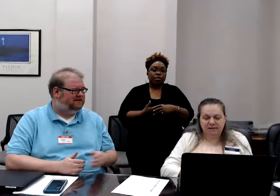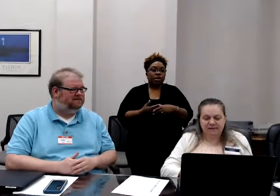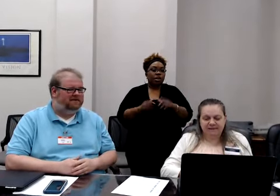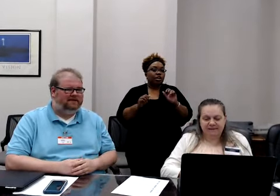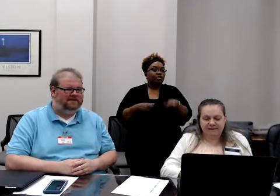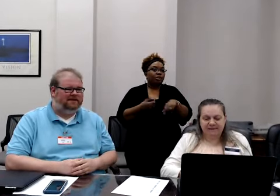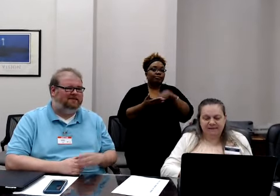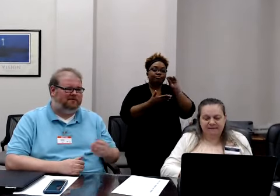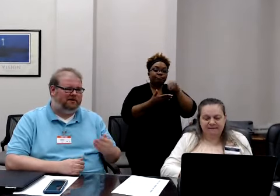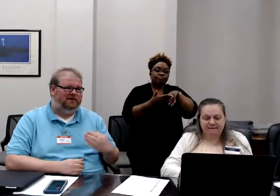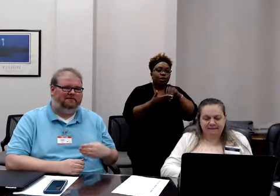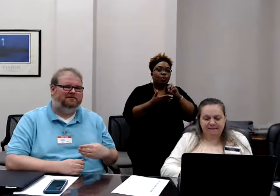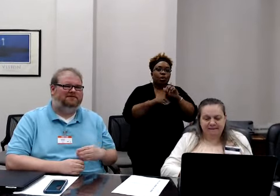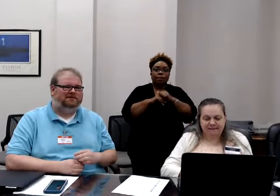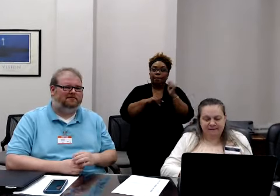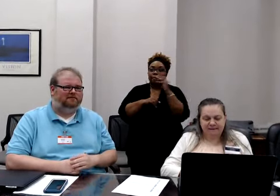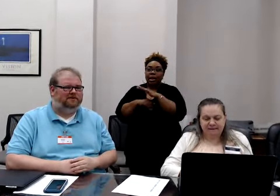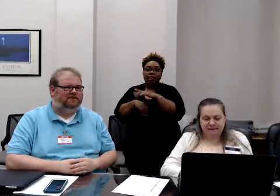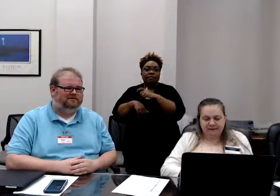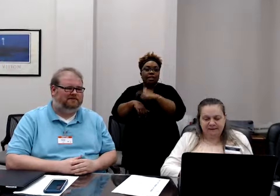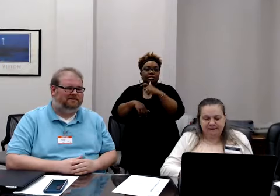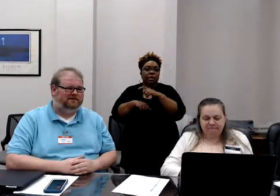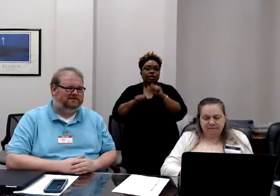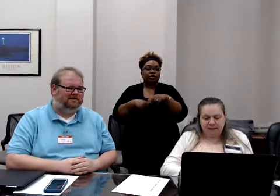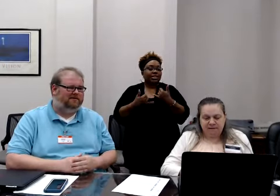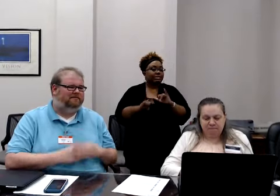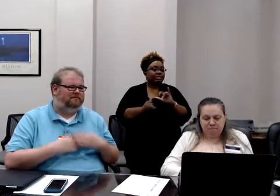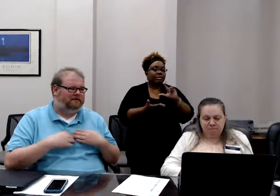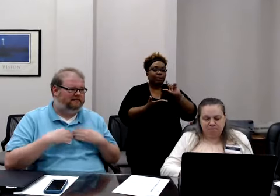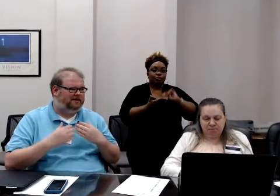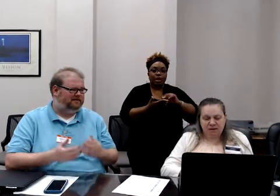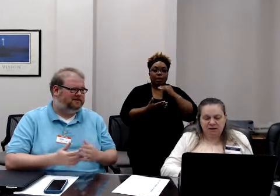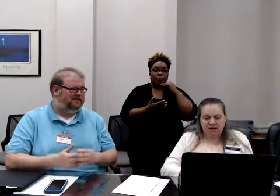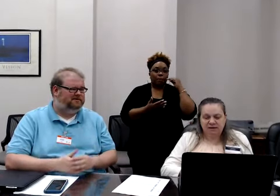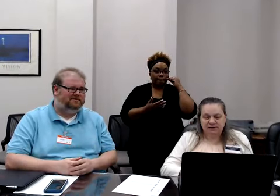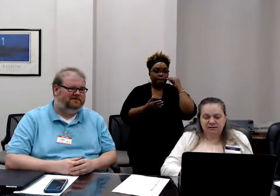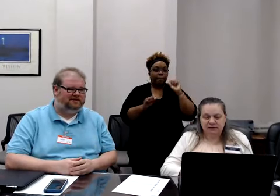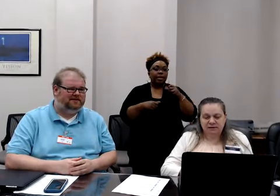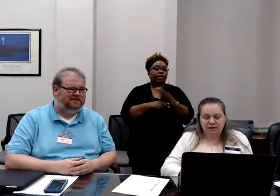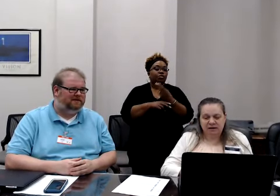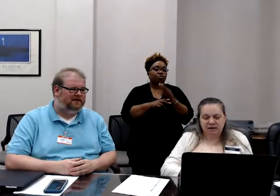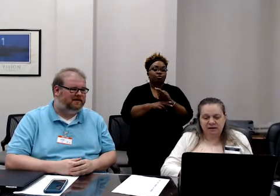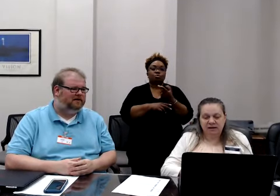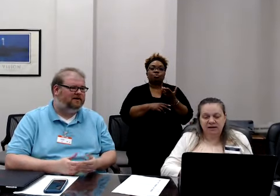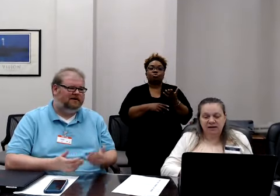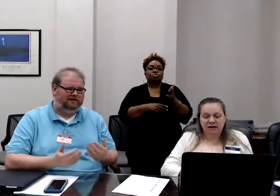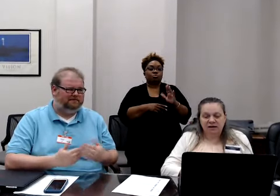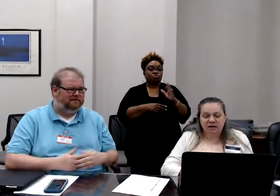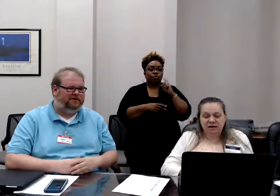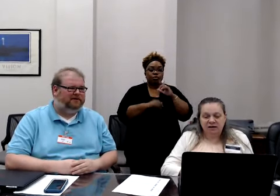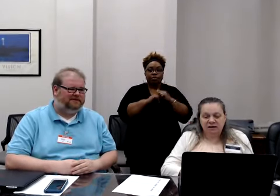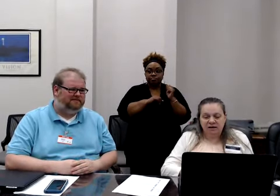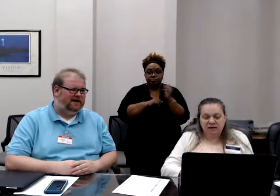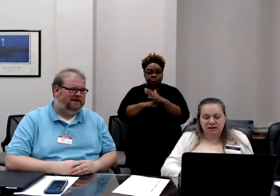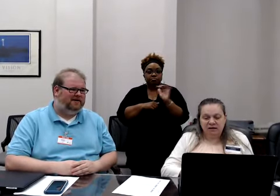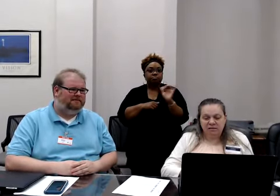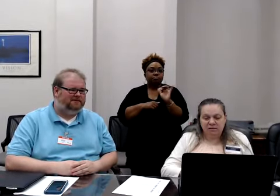doesn't arrive in time you are able to still print those materials at home and be able to use those to send as well. Purely as a back-up.